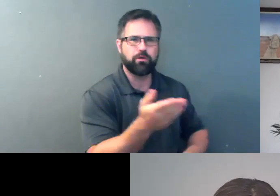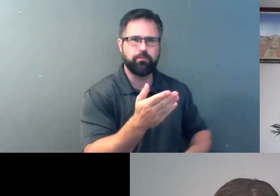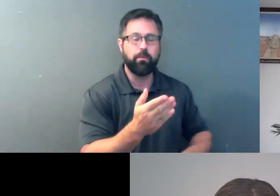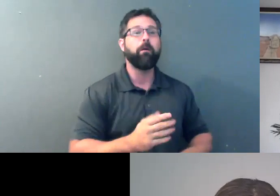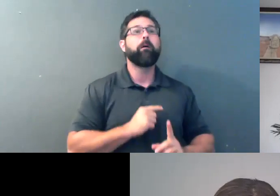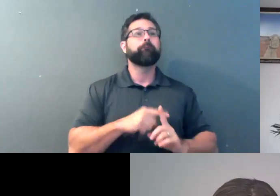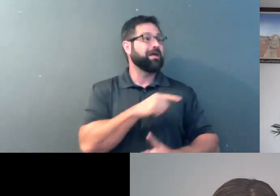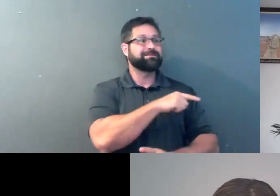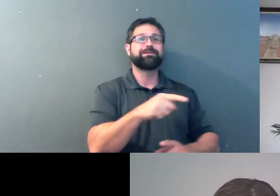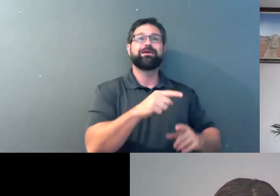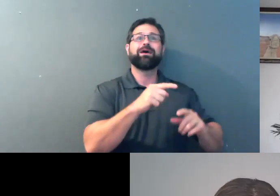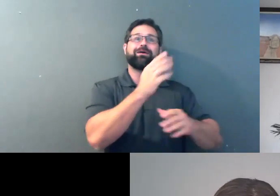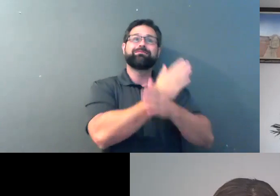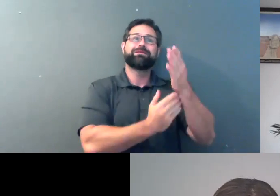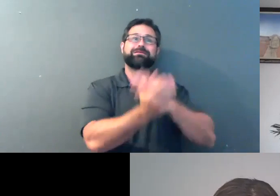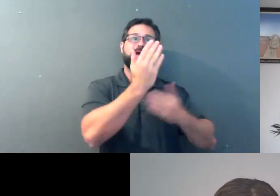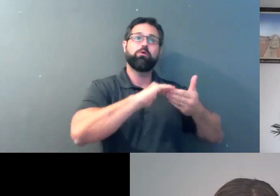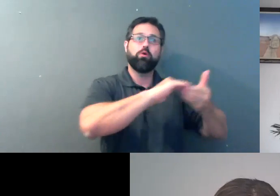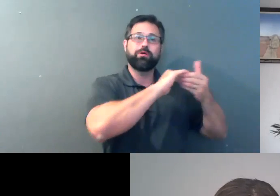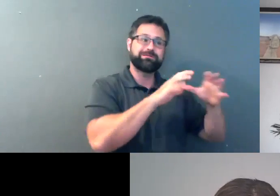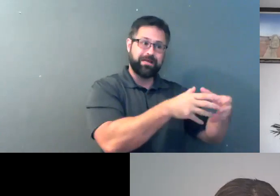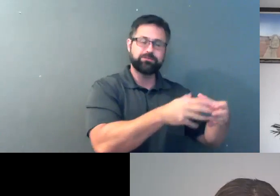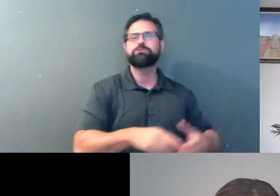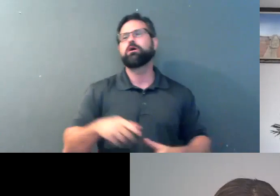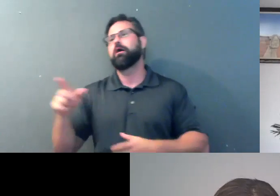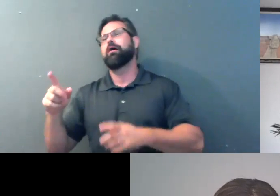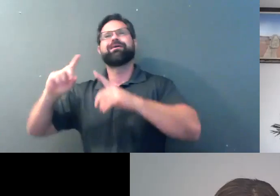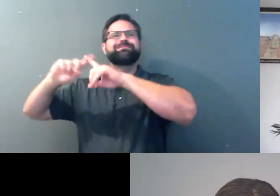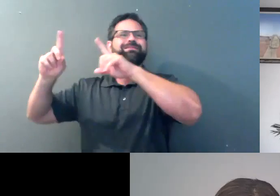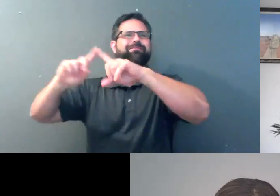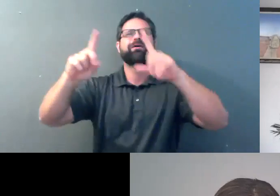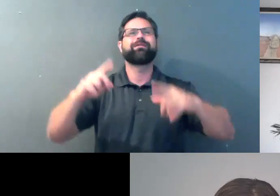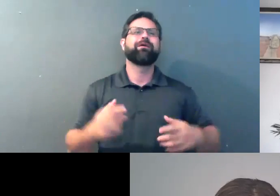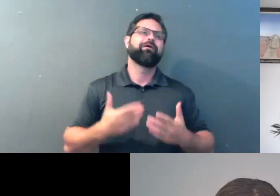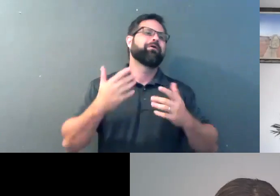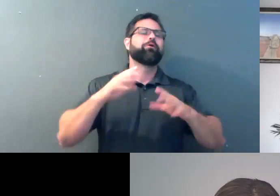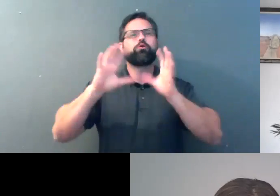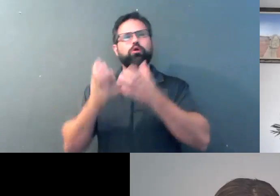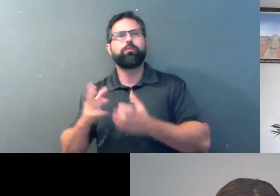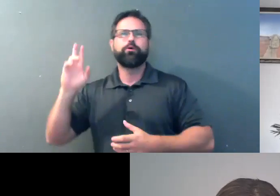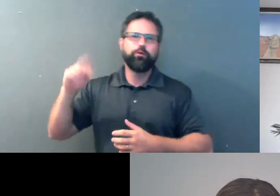humanitarian actors to exchange and to jointly develop strategies to to strengthen inclusive